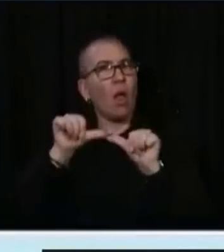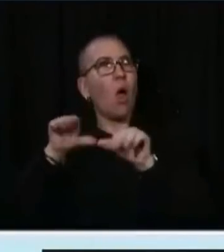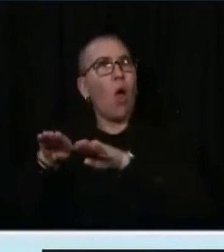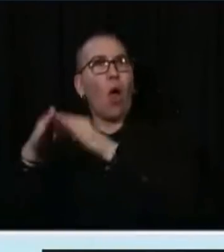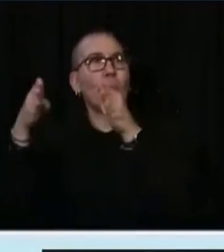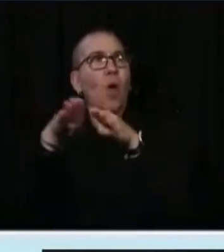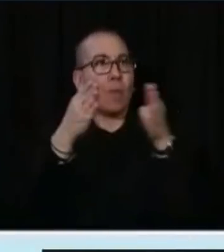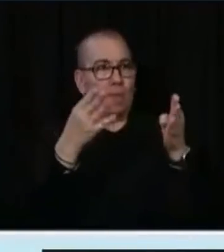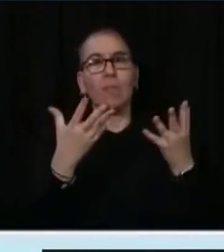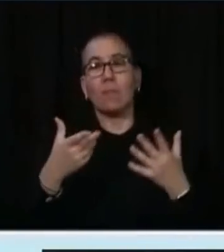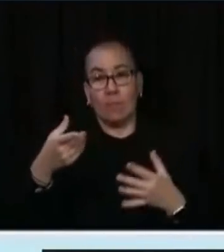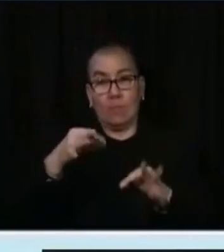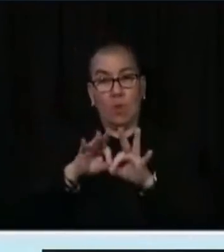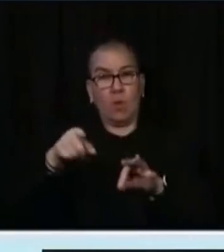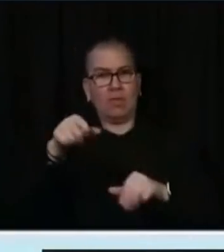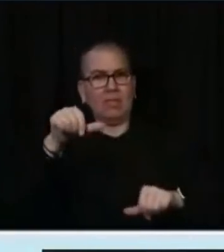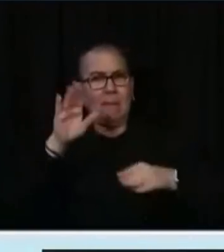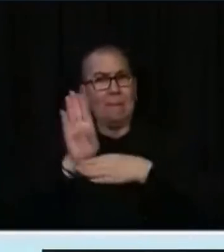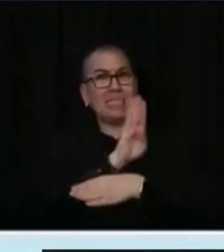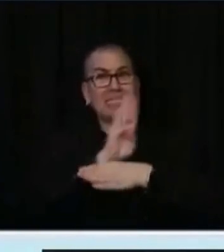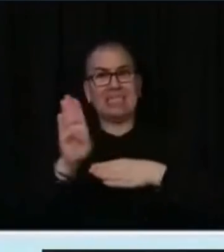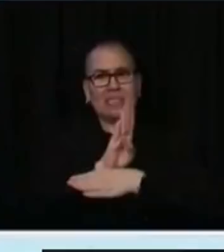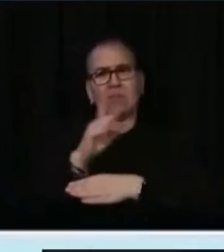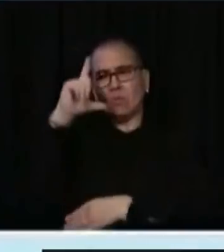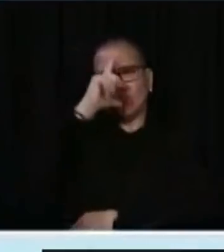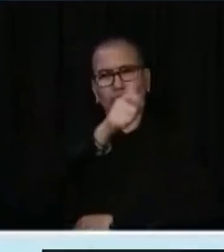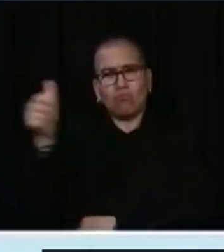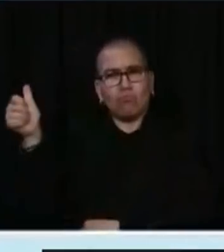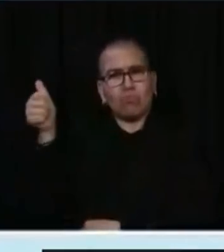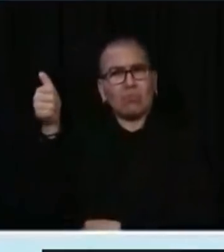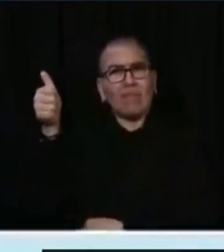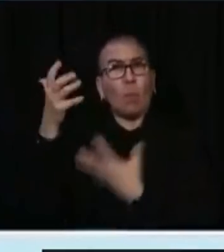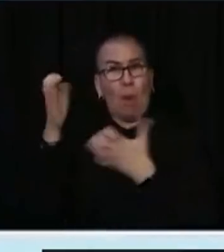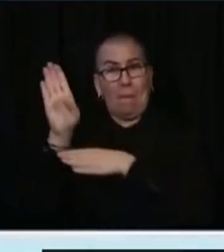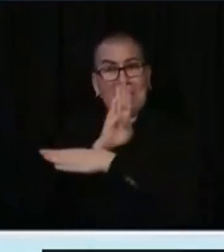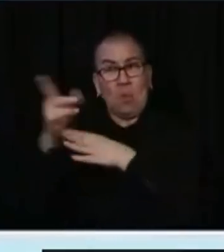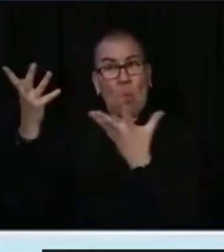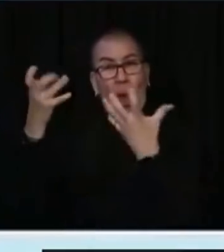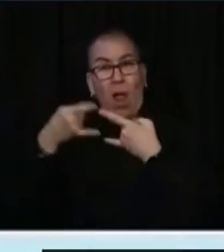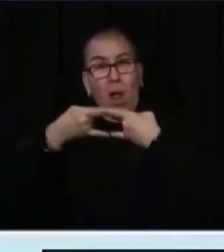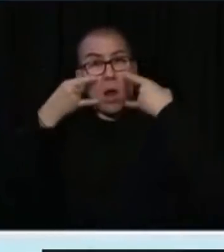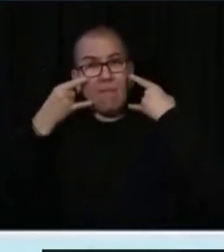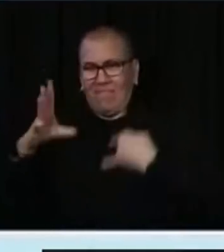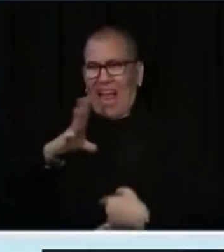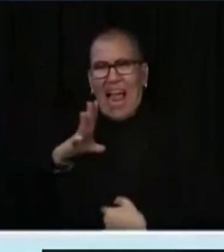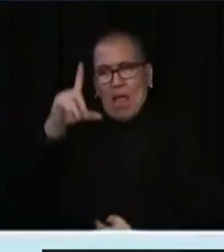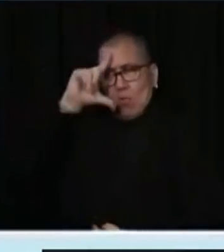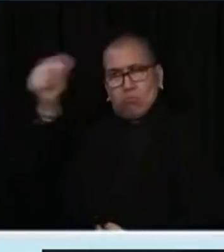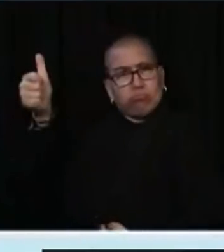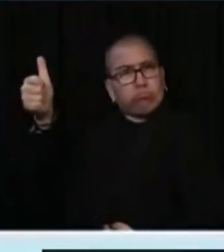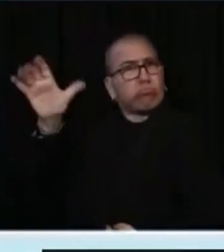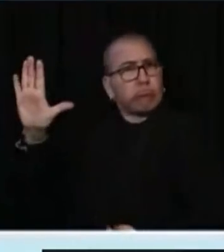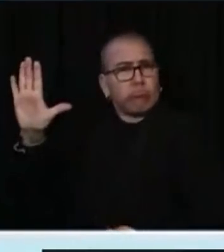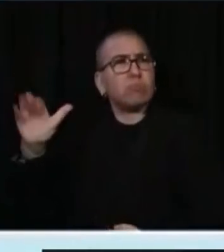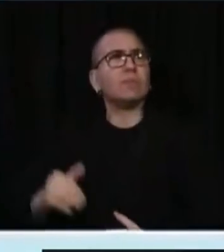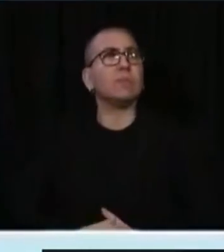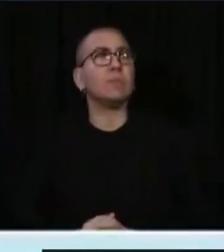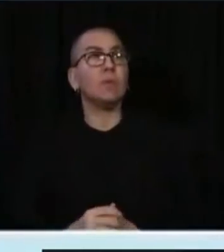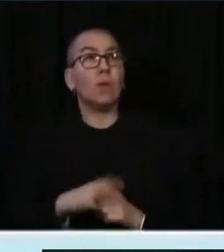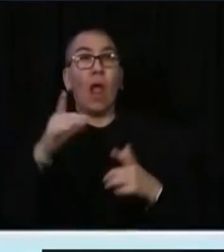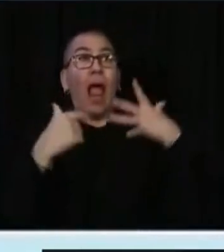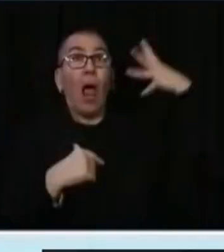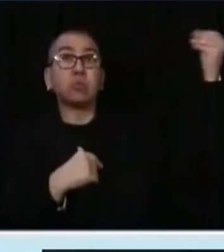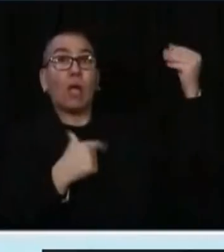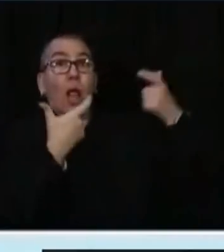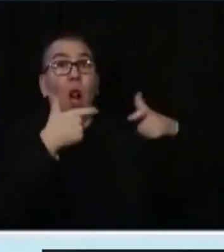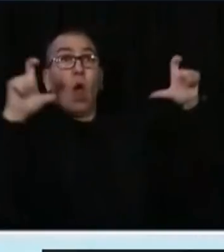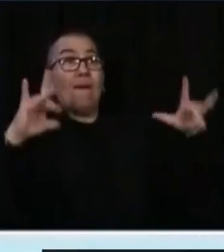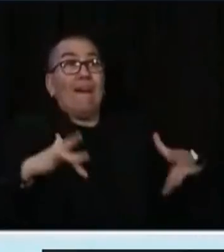AND END THIS THING.